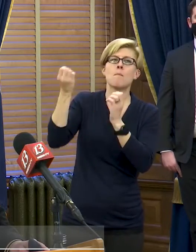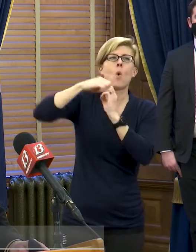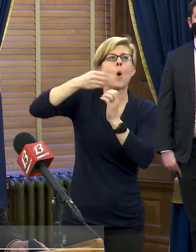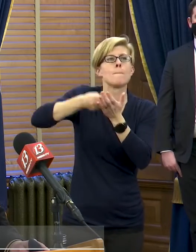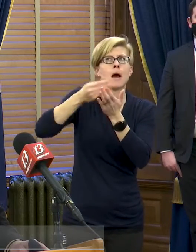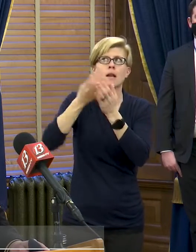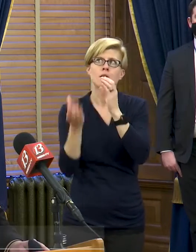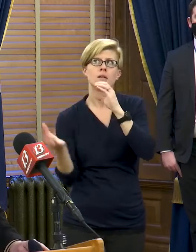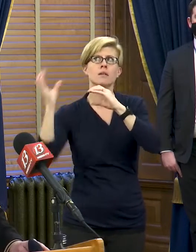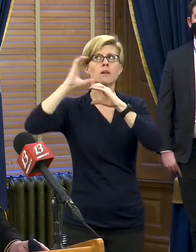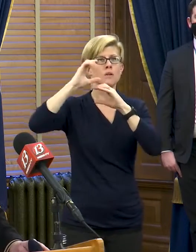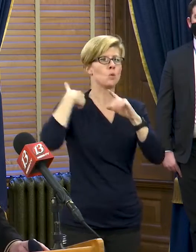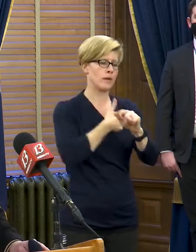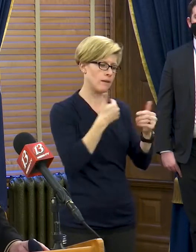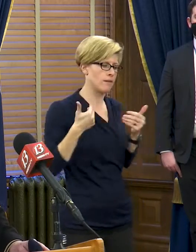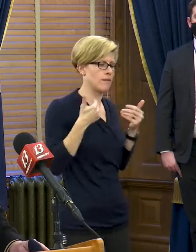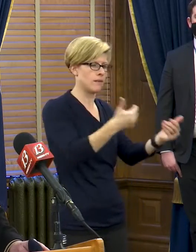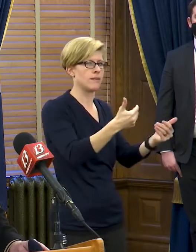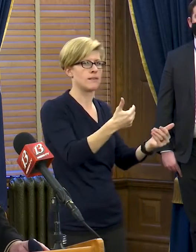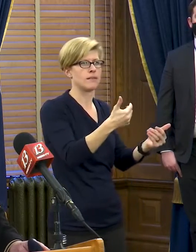things and let them go. You've got to maintain and upgrade on a regular basis." >